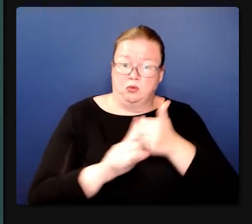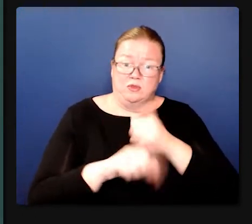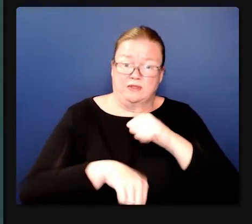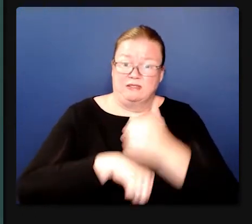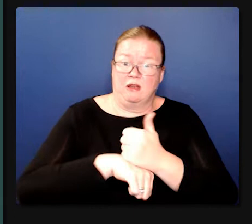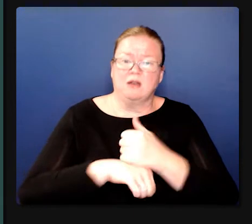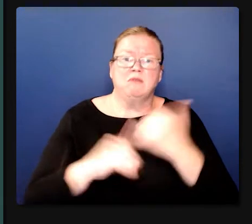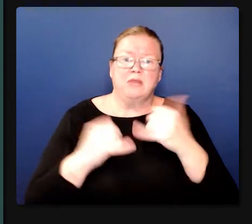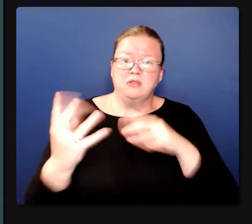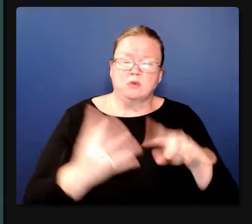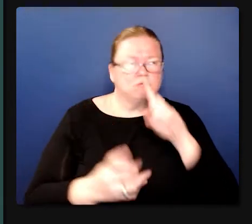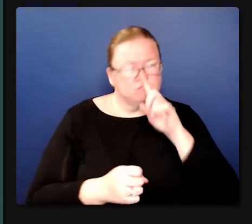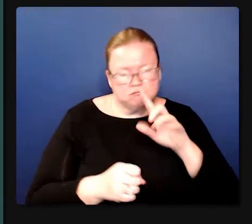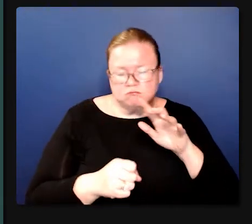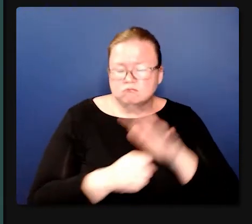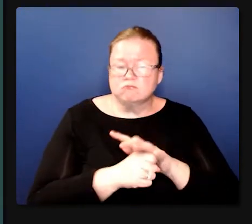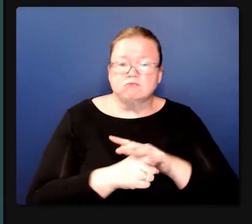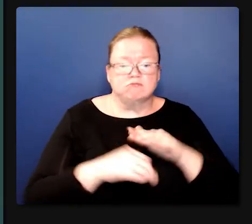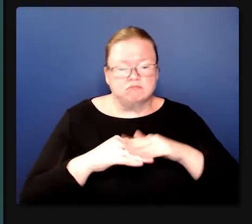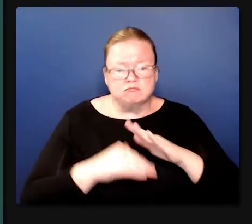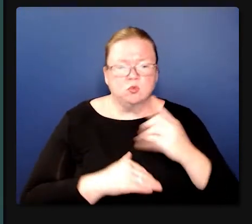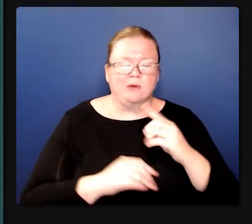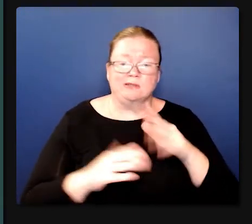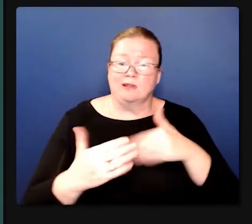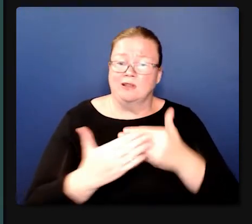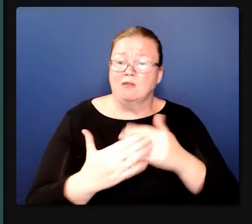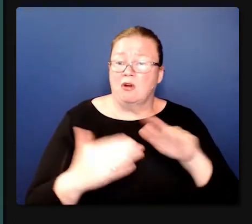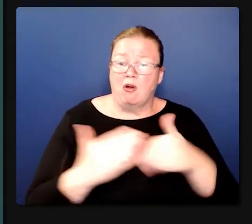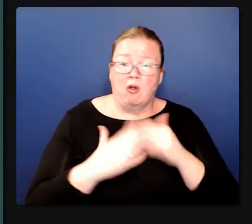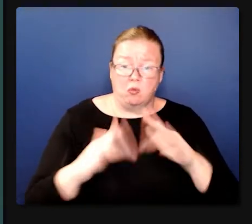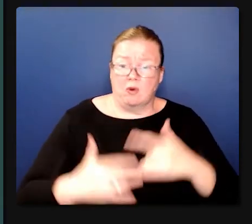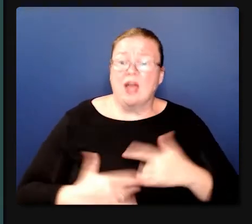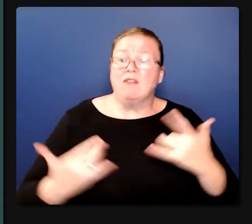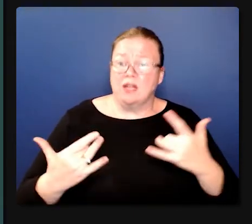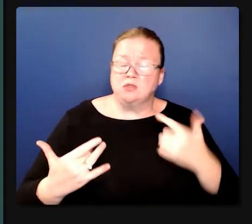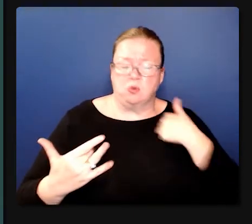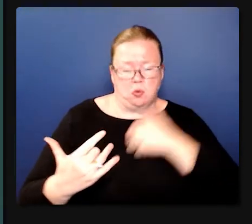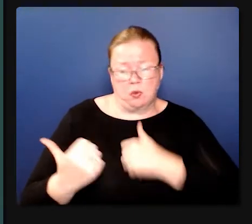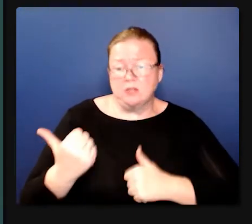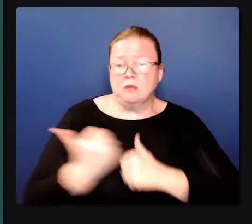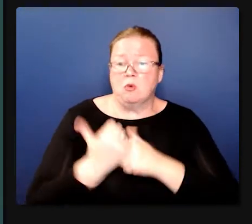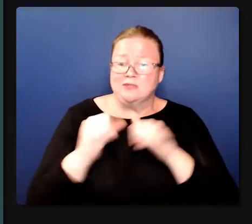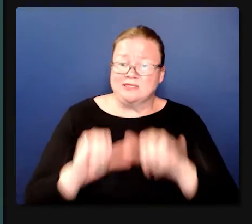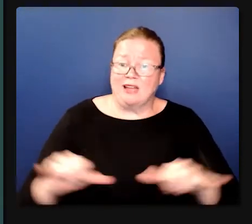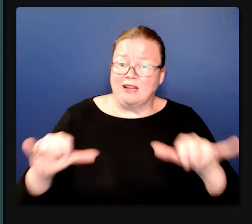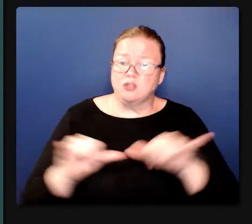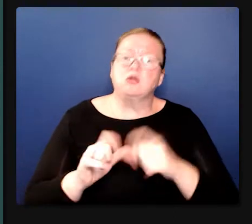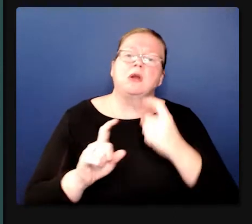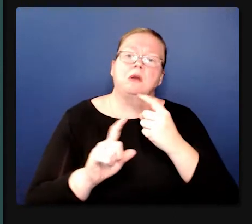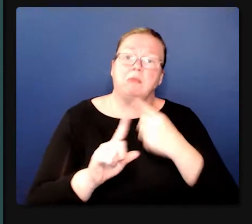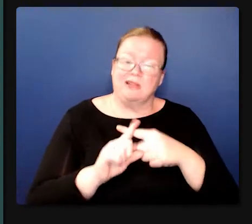PlayStream guarantees at least one delivery for all your events, and we support standard and custom events.